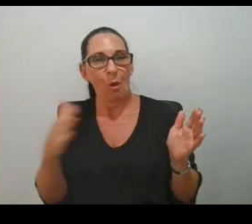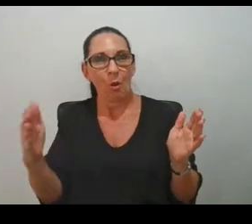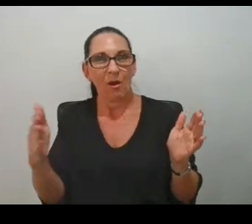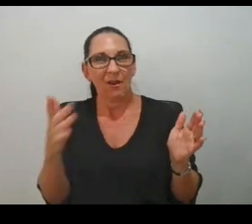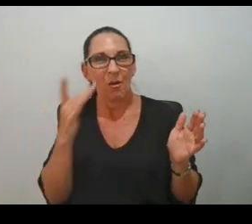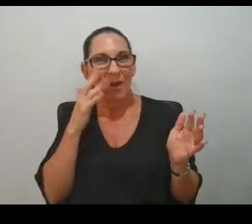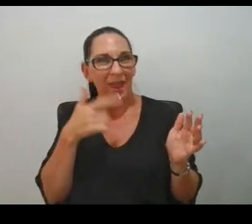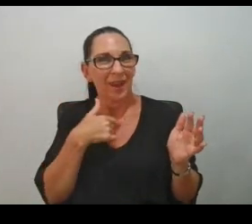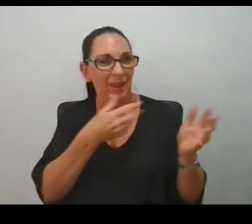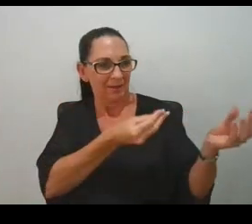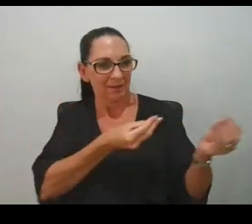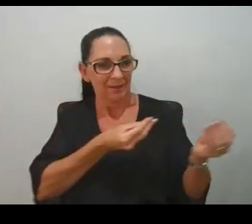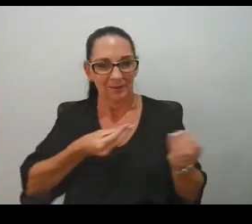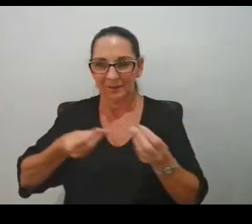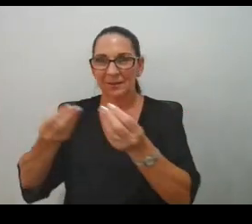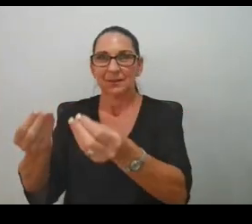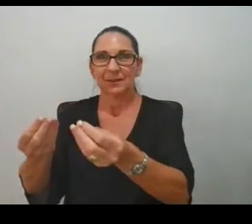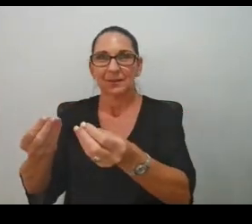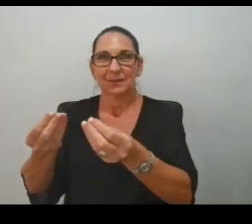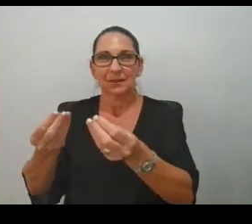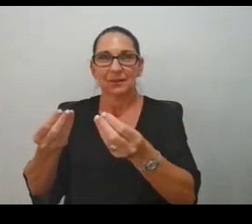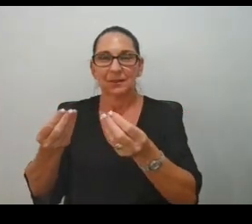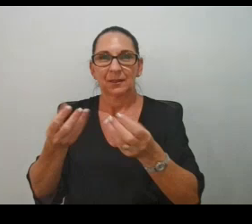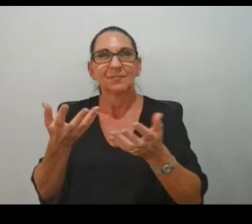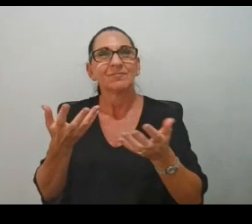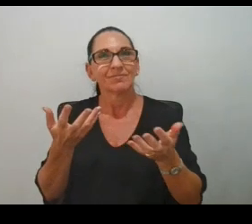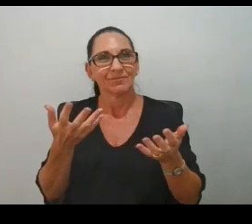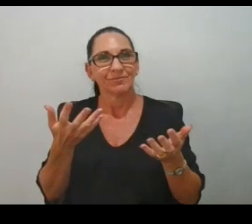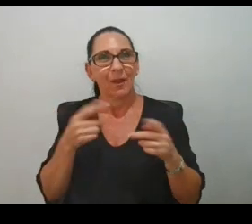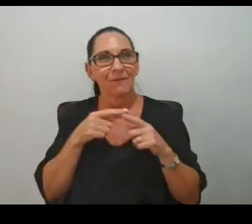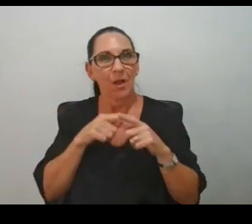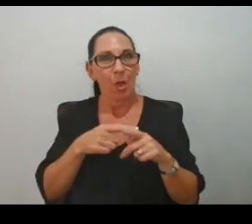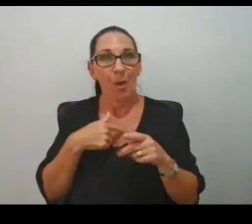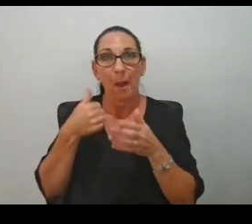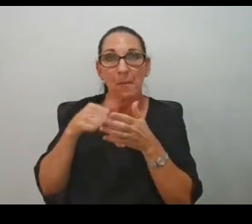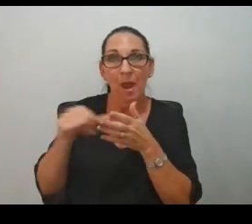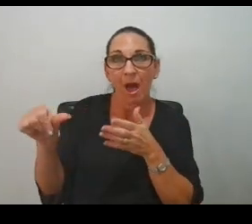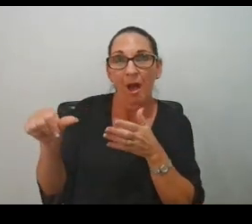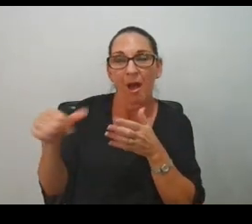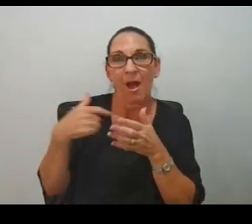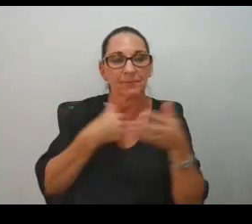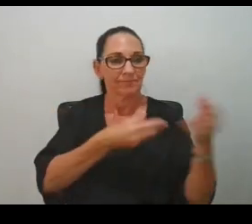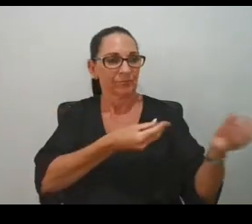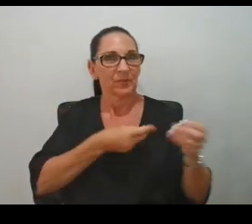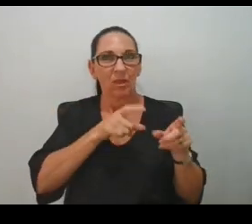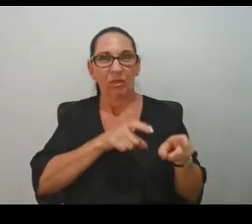the statement being delivered to when you're applying for legal aid um but you can print